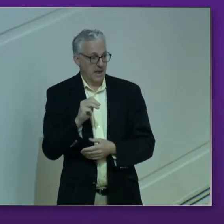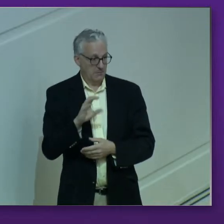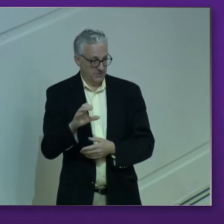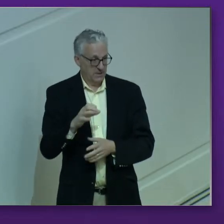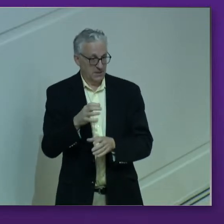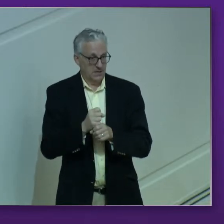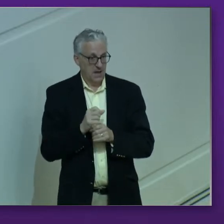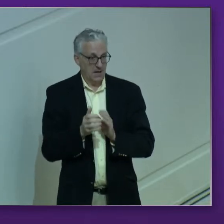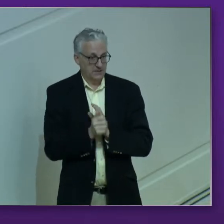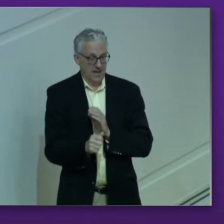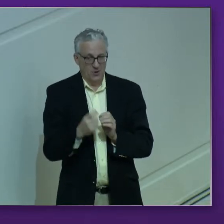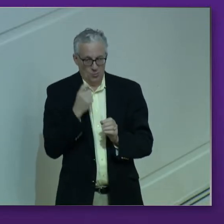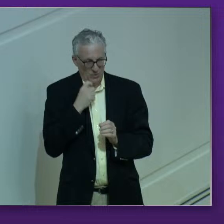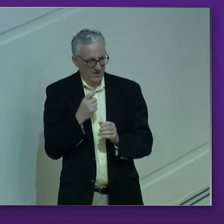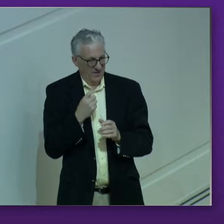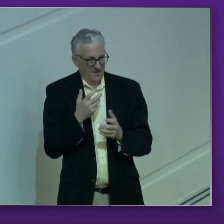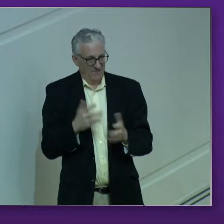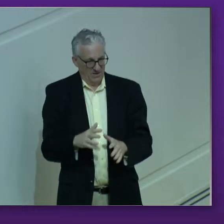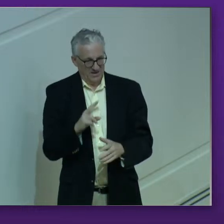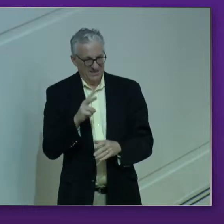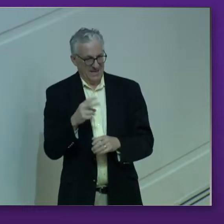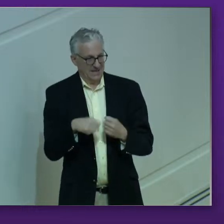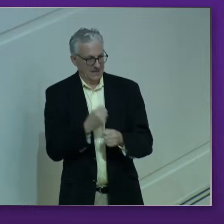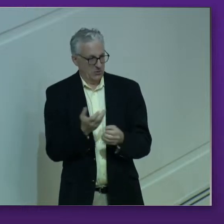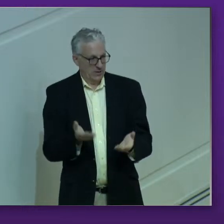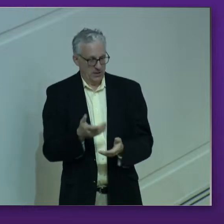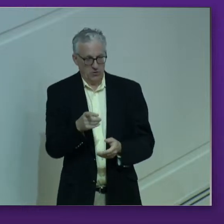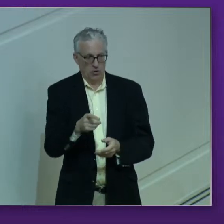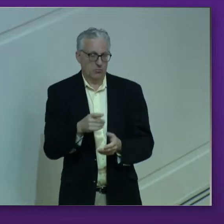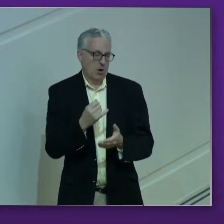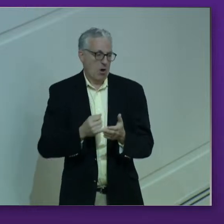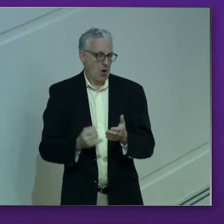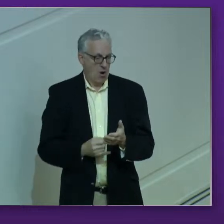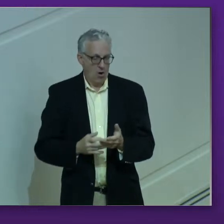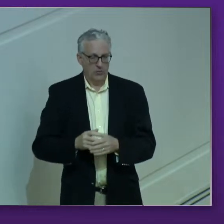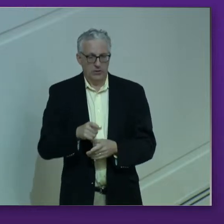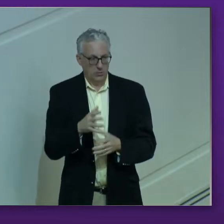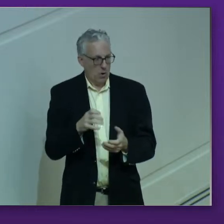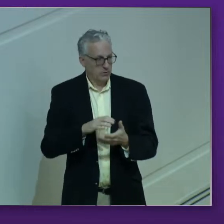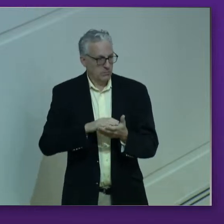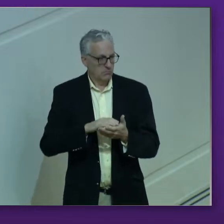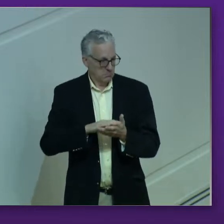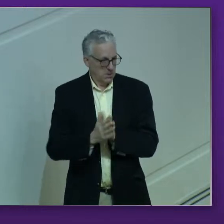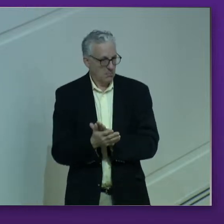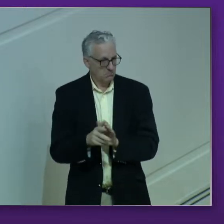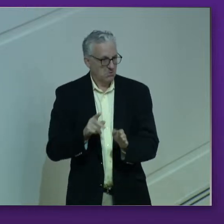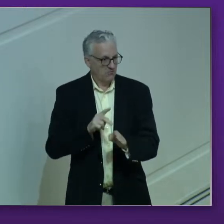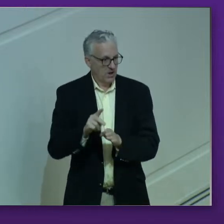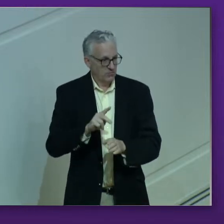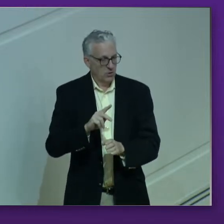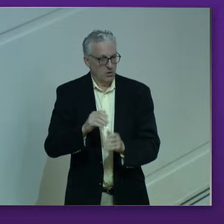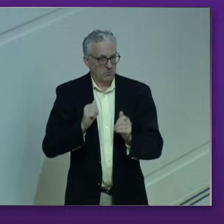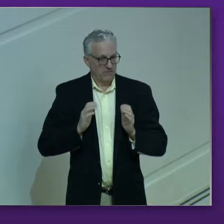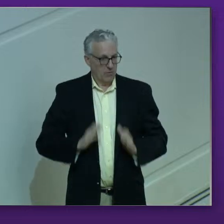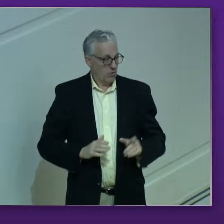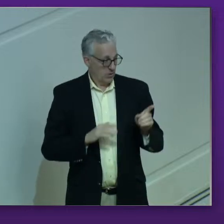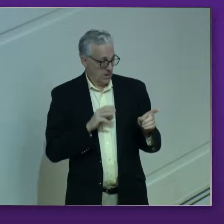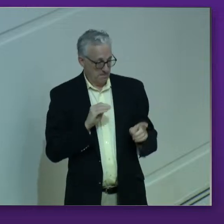[LISTING NAMES] THIS YEAR'S MC GOT TALENT WINNER WILL PERFORM